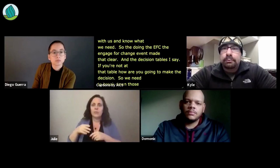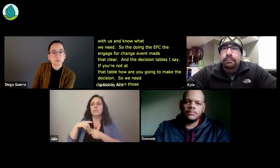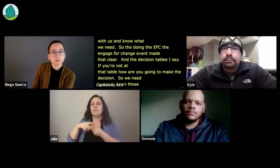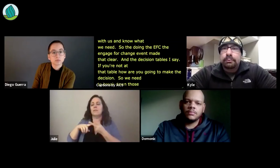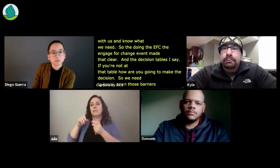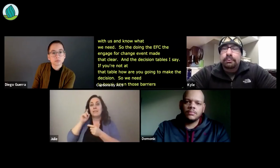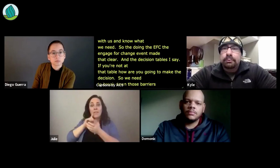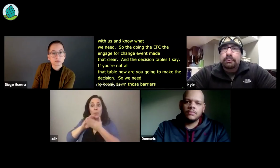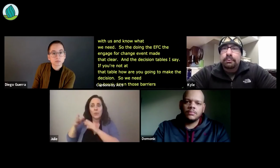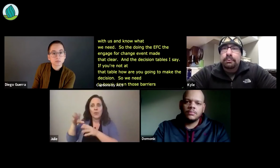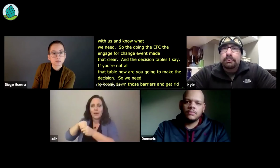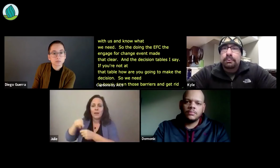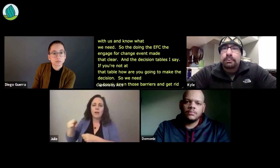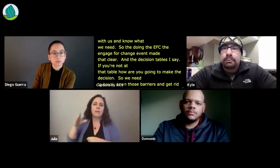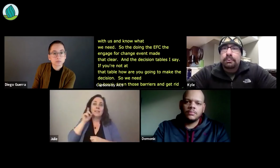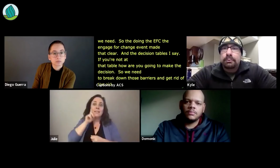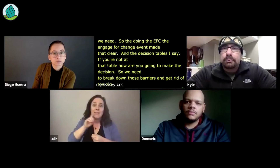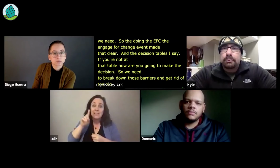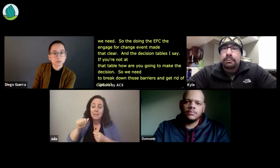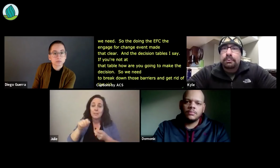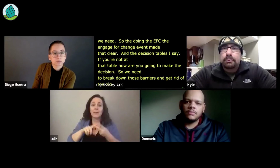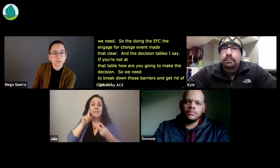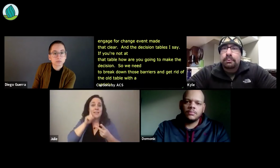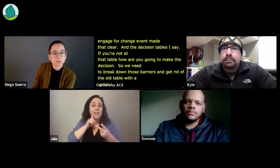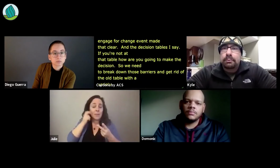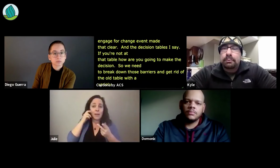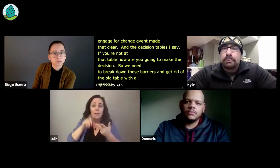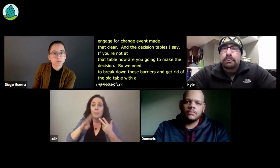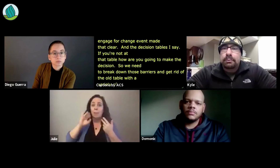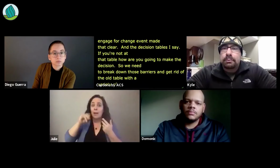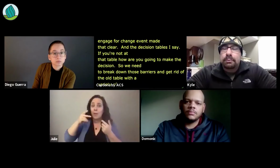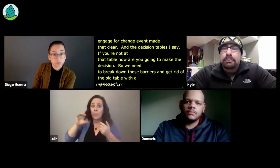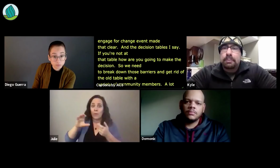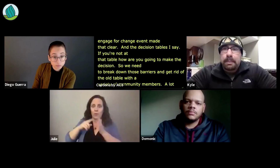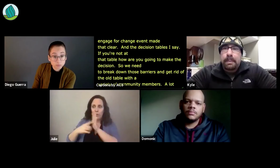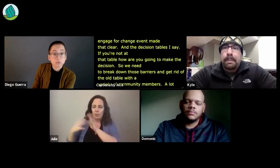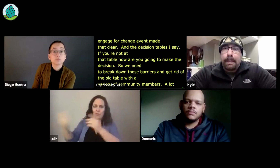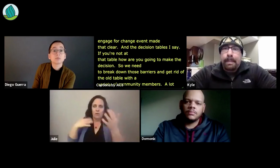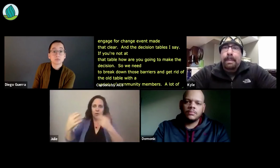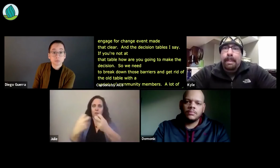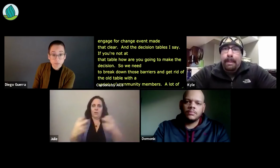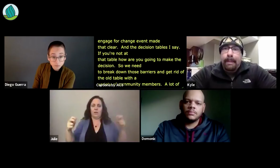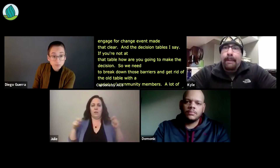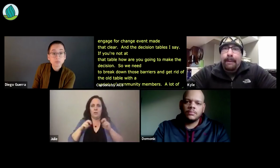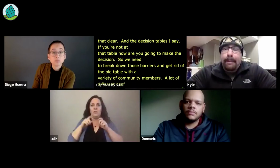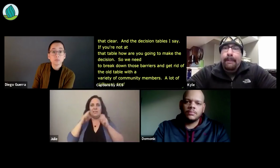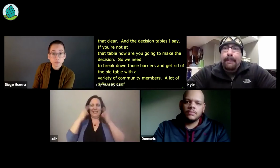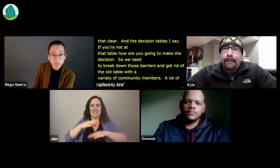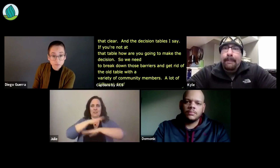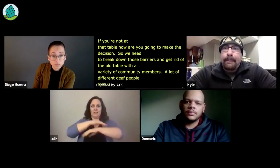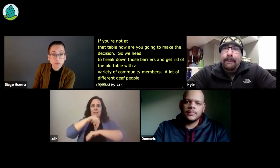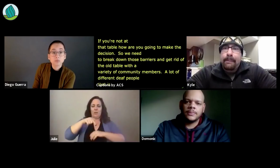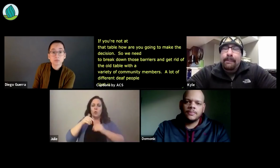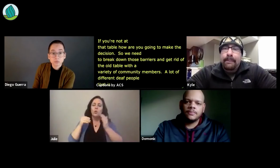a lot of different deaf people-- deaf disabled, deaf blind, deaf biopic people. Bring them in. Get them to that table.